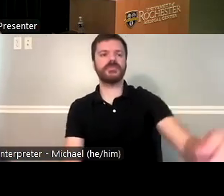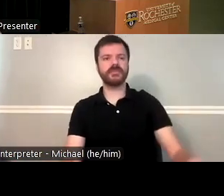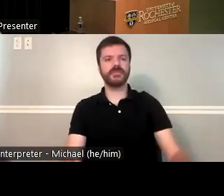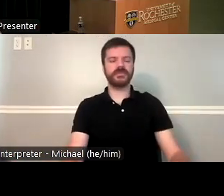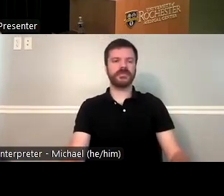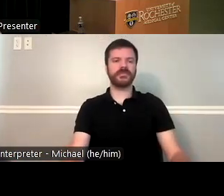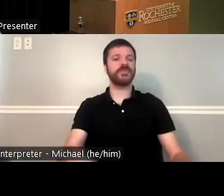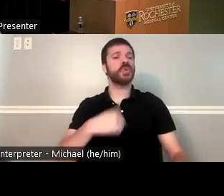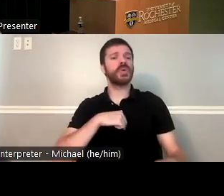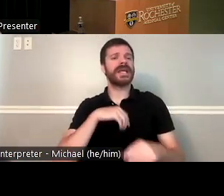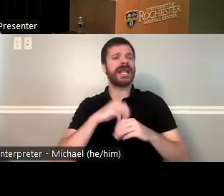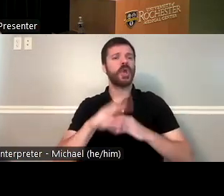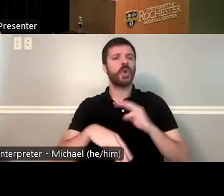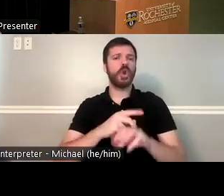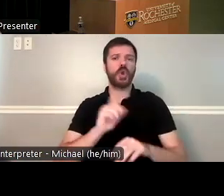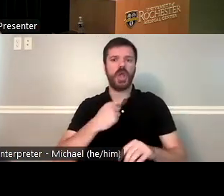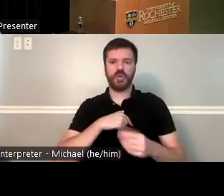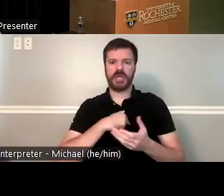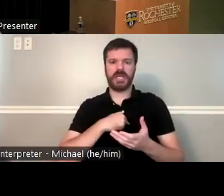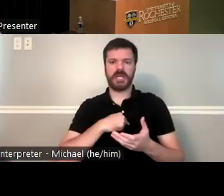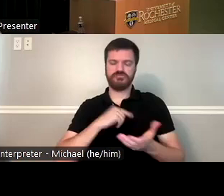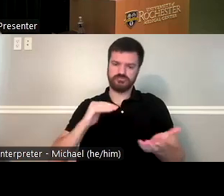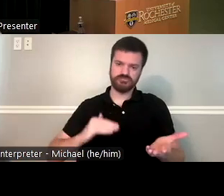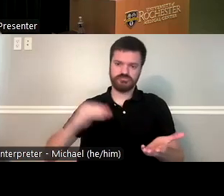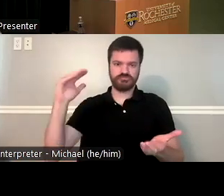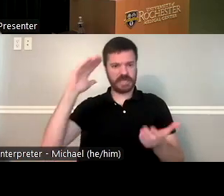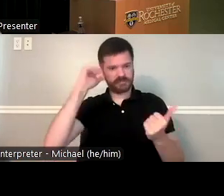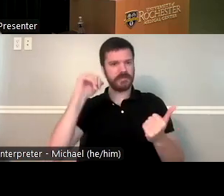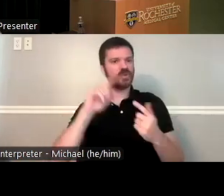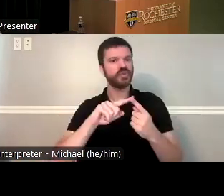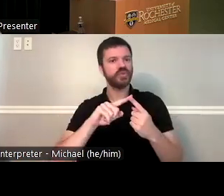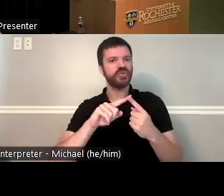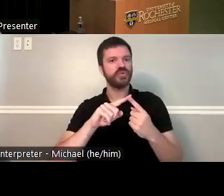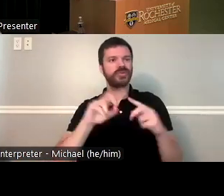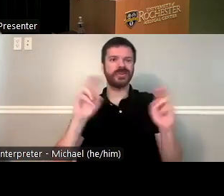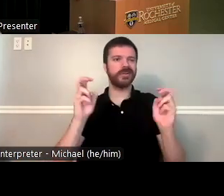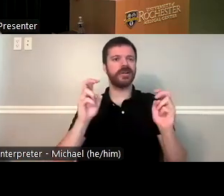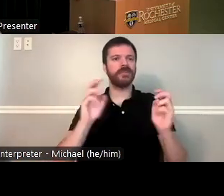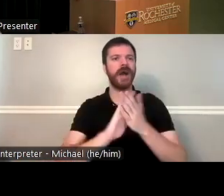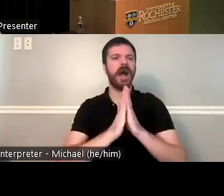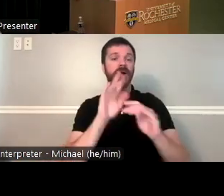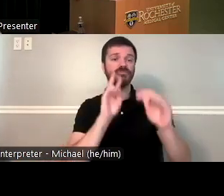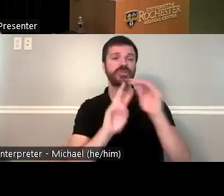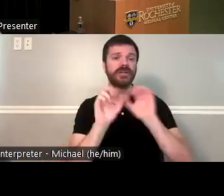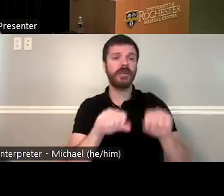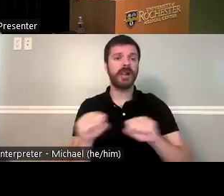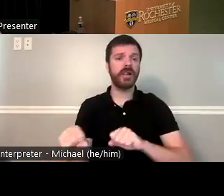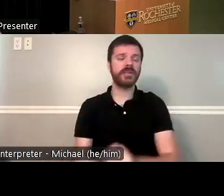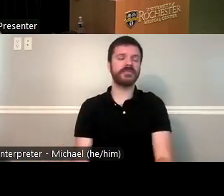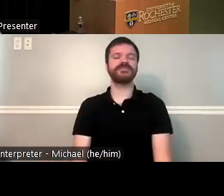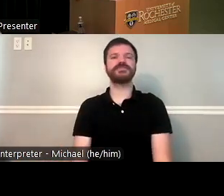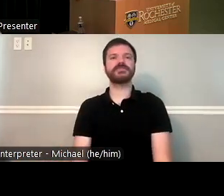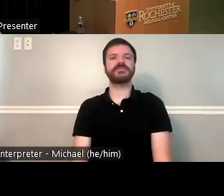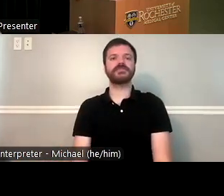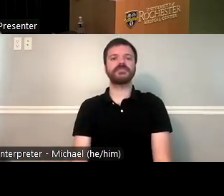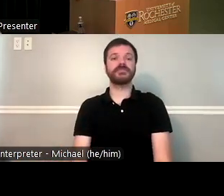that we are brought up and expect to be somewhat predictable and those predictions are shattered